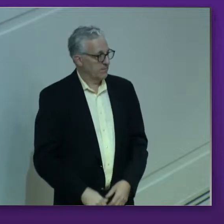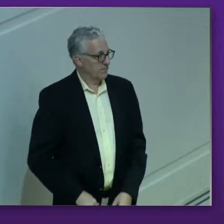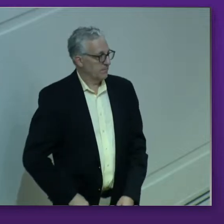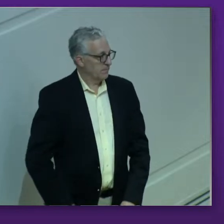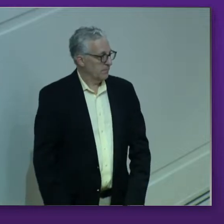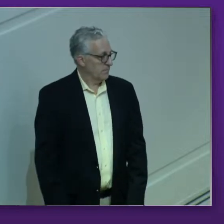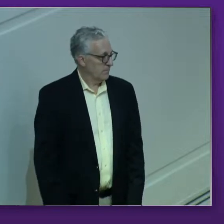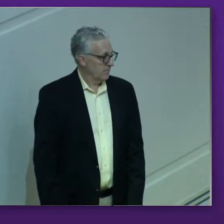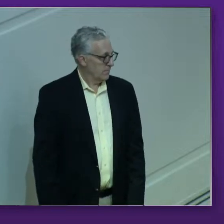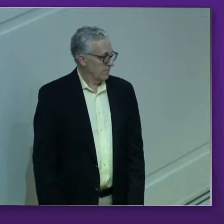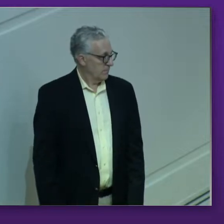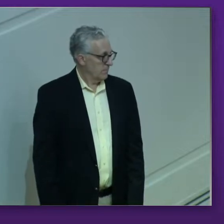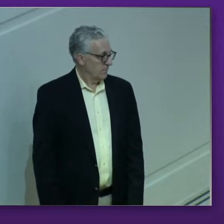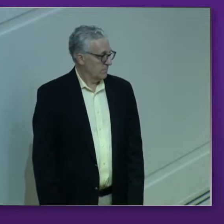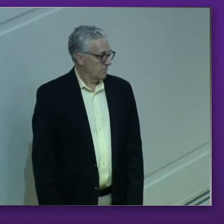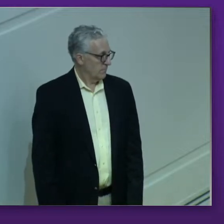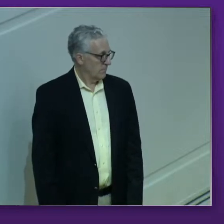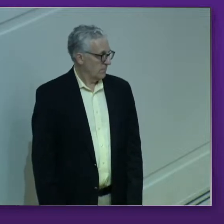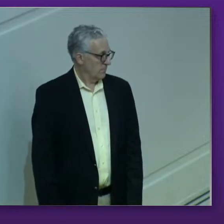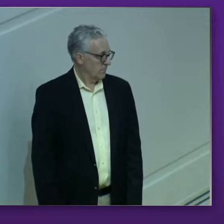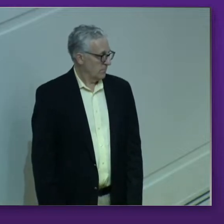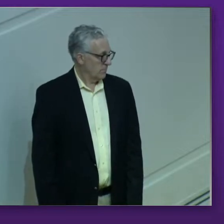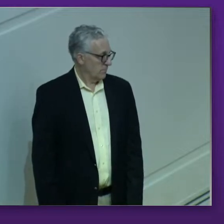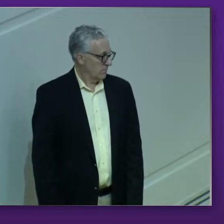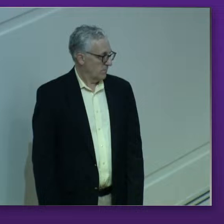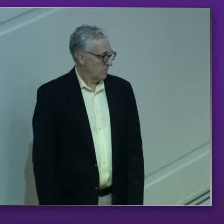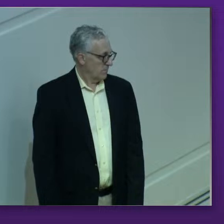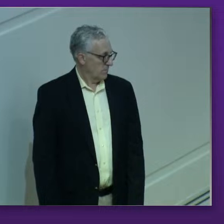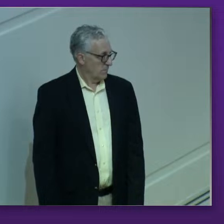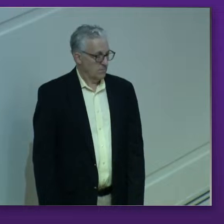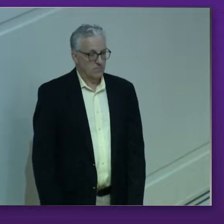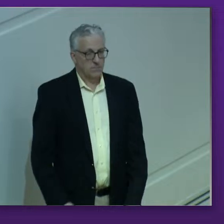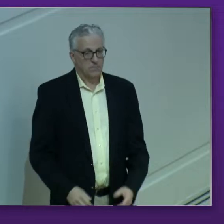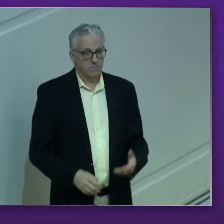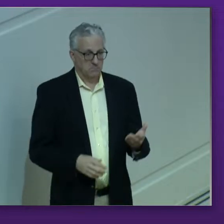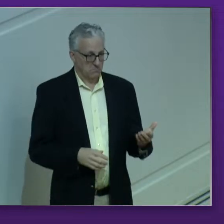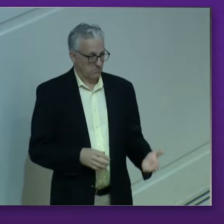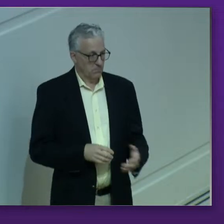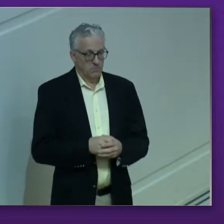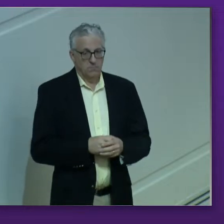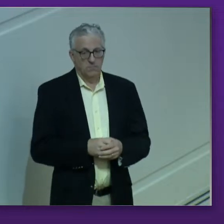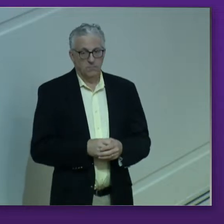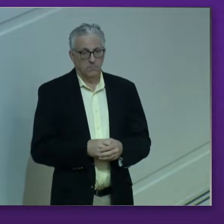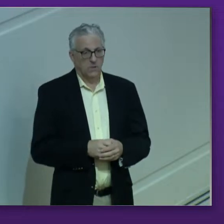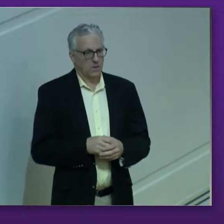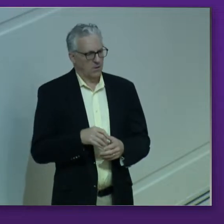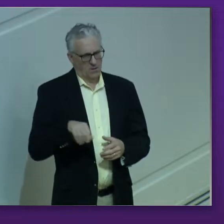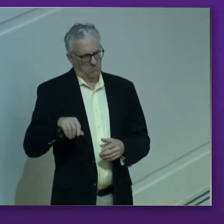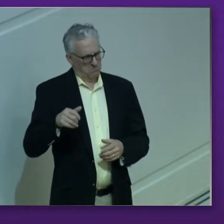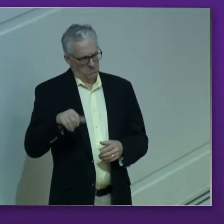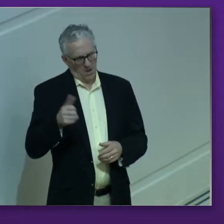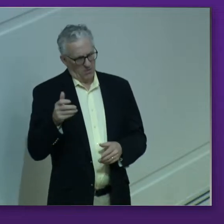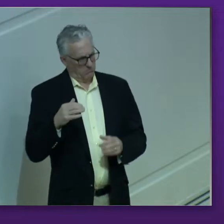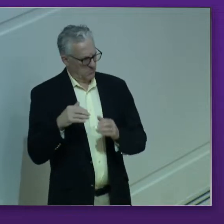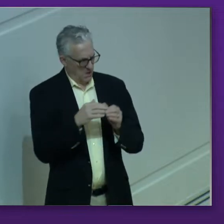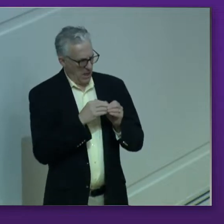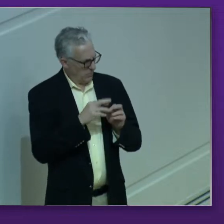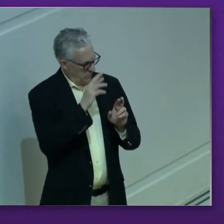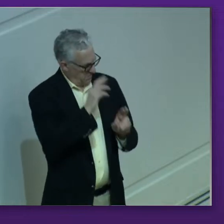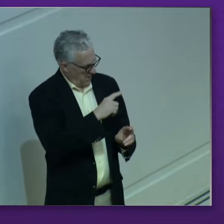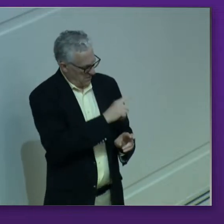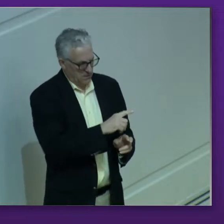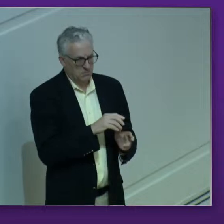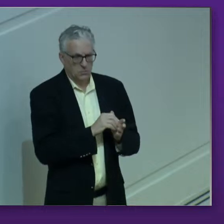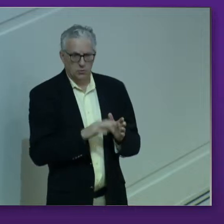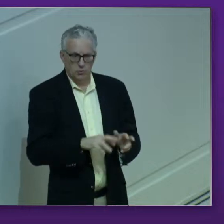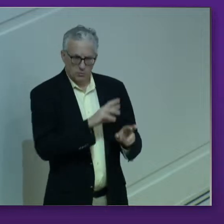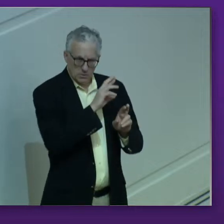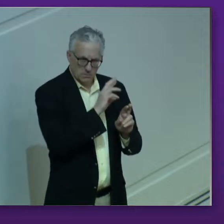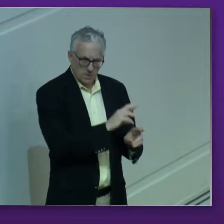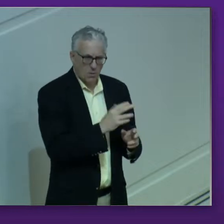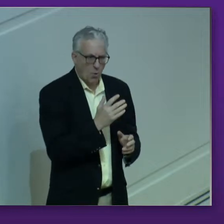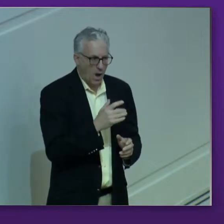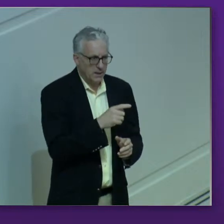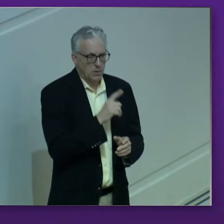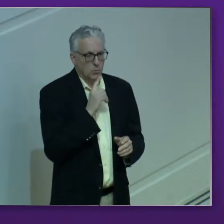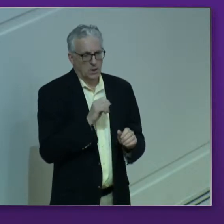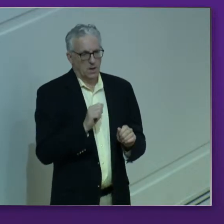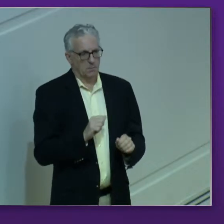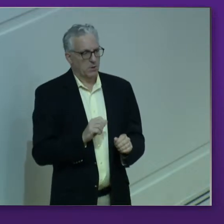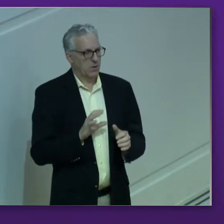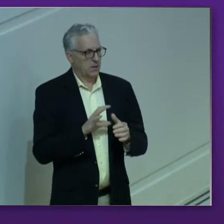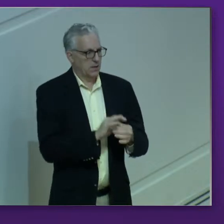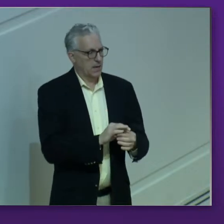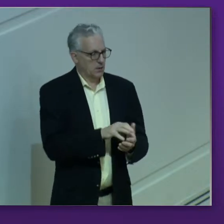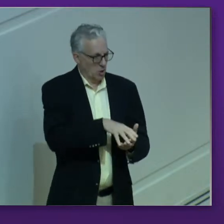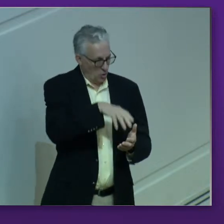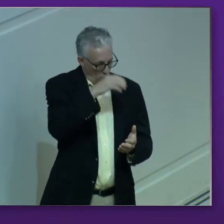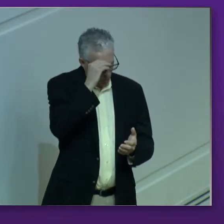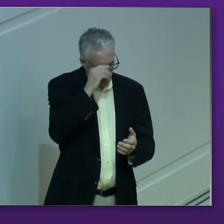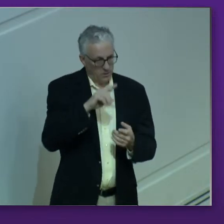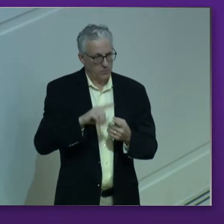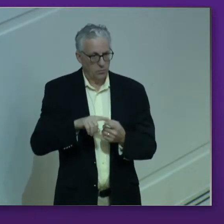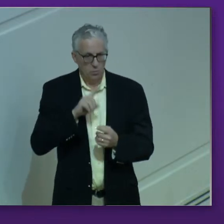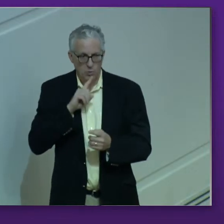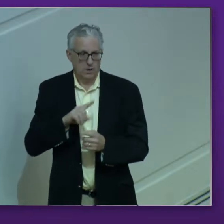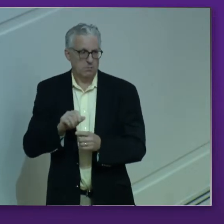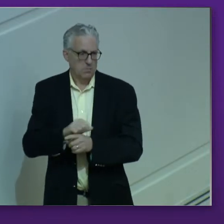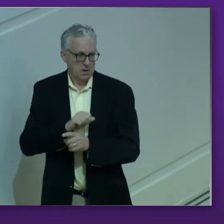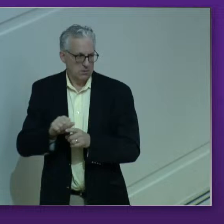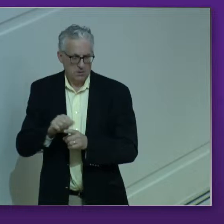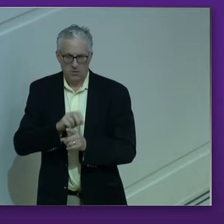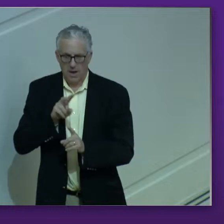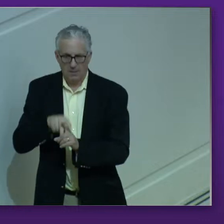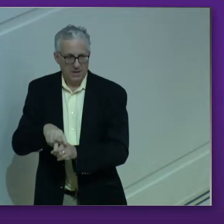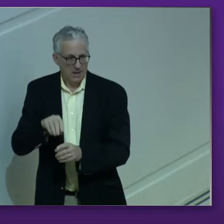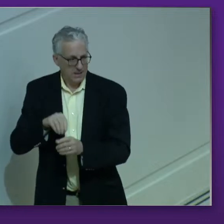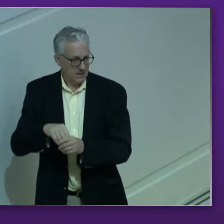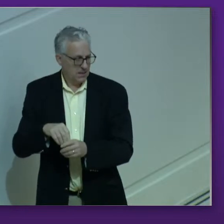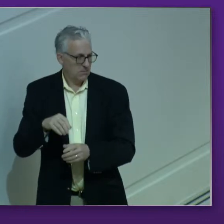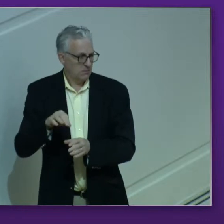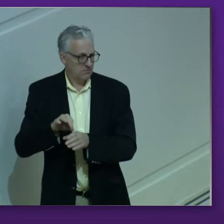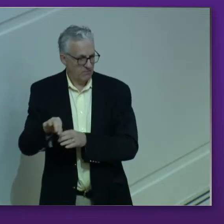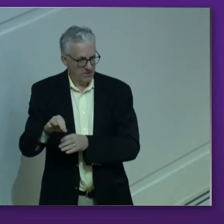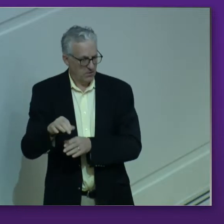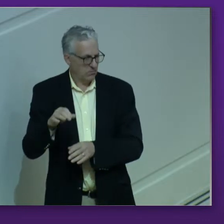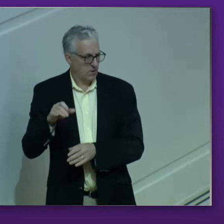HERE ON STAGE.